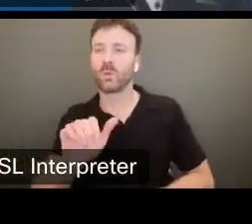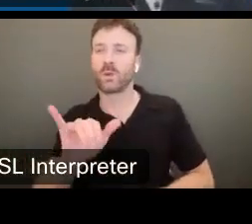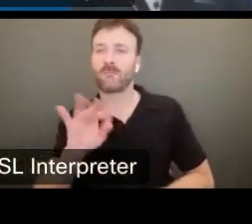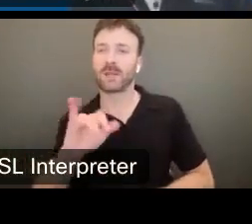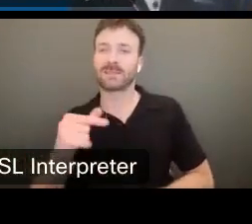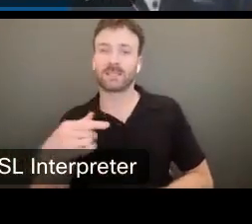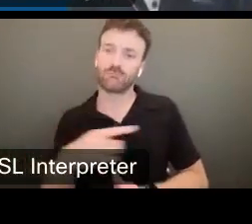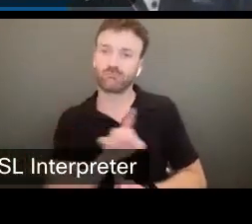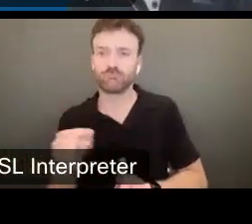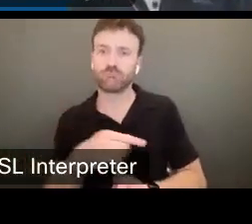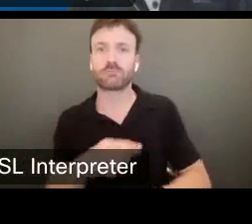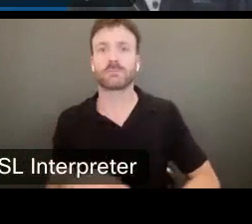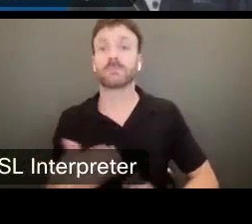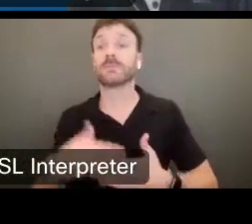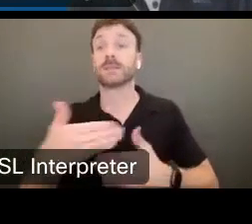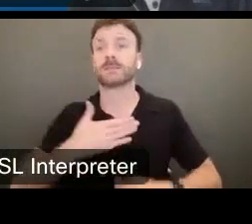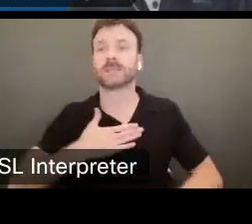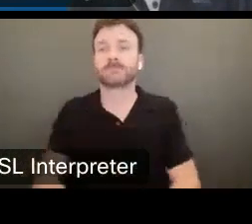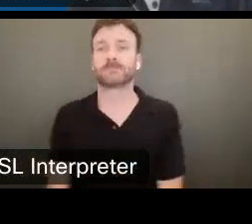Next slide, please.